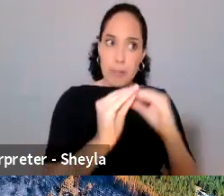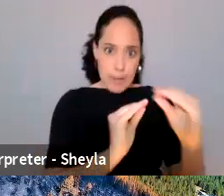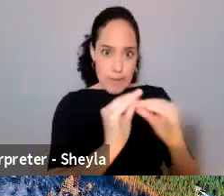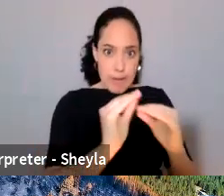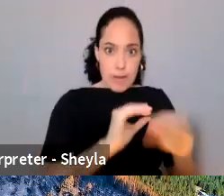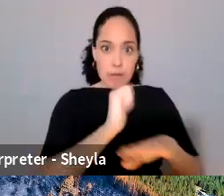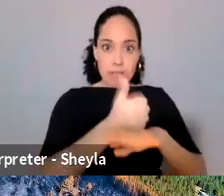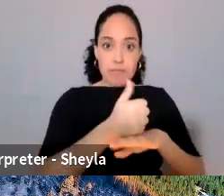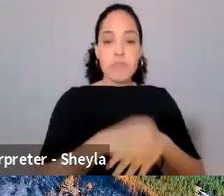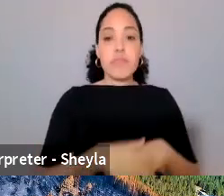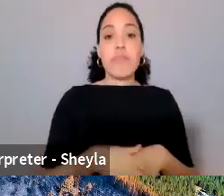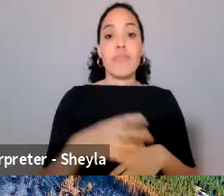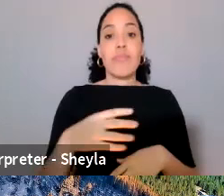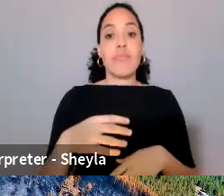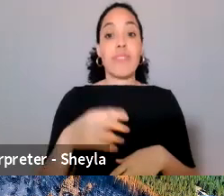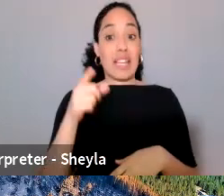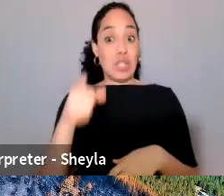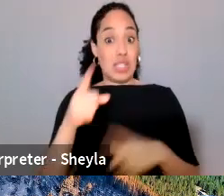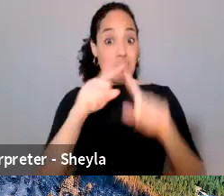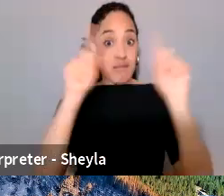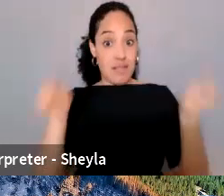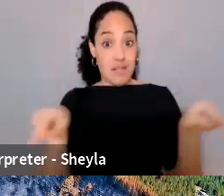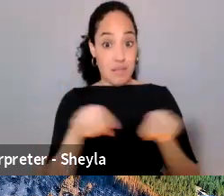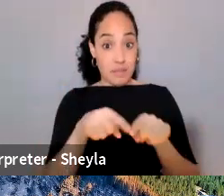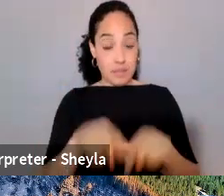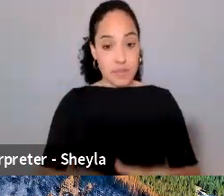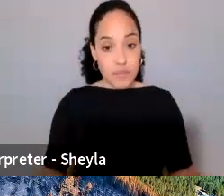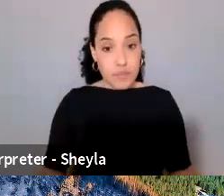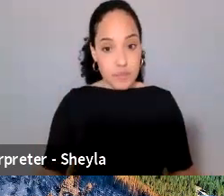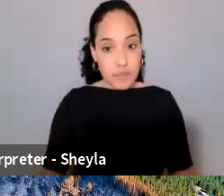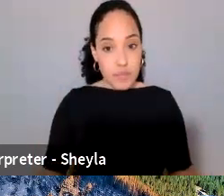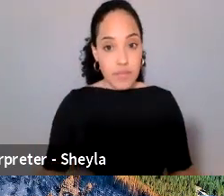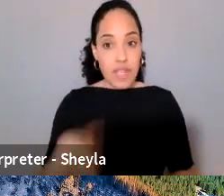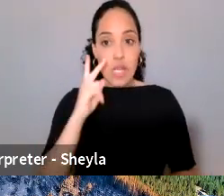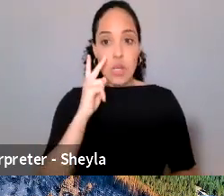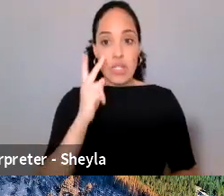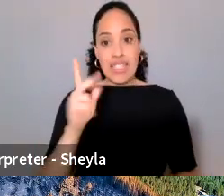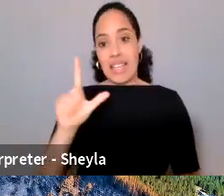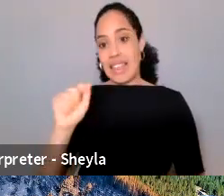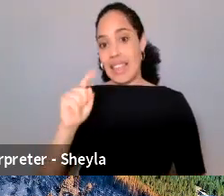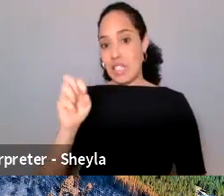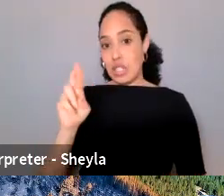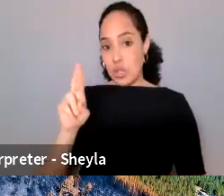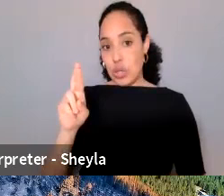so in the slide you see here you see the home of Lester Carplus who lives outside